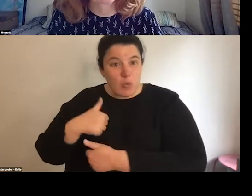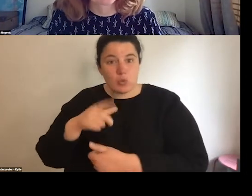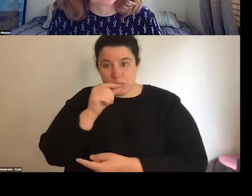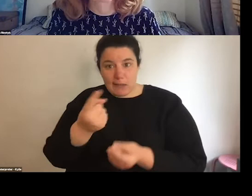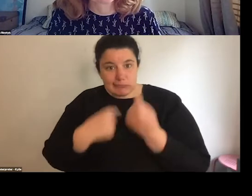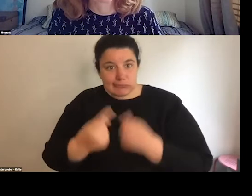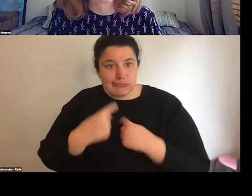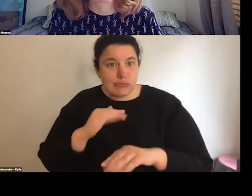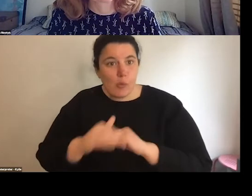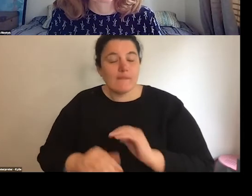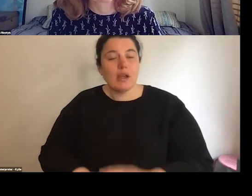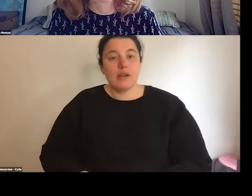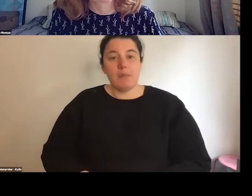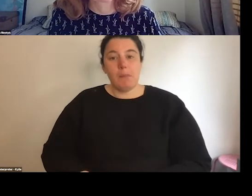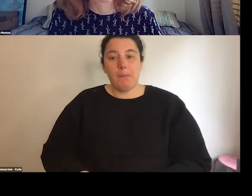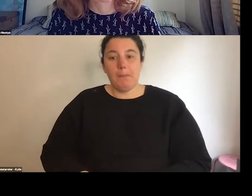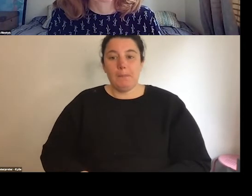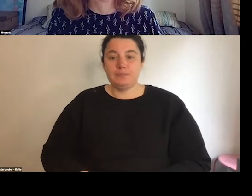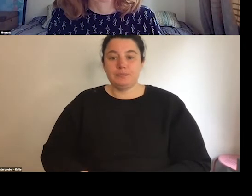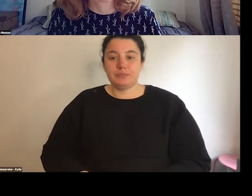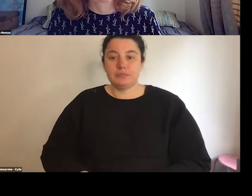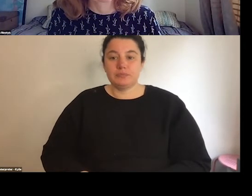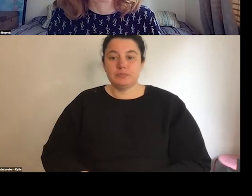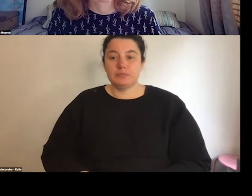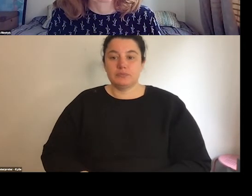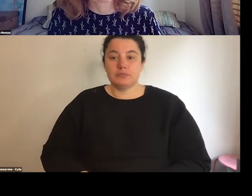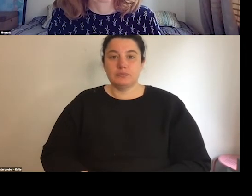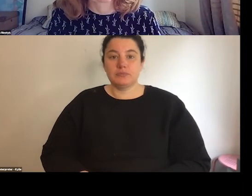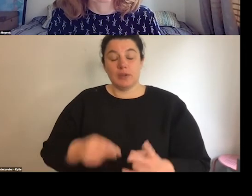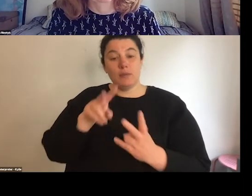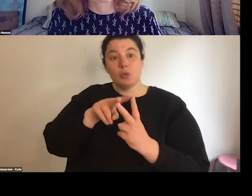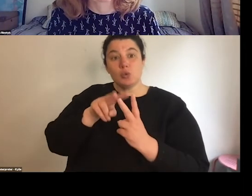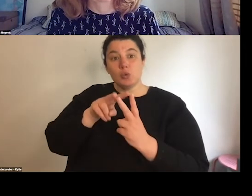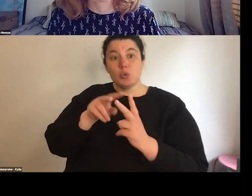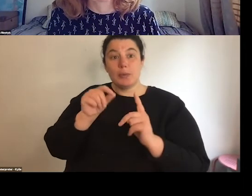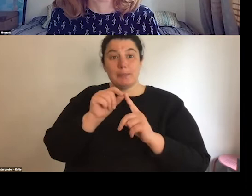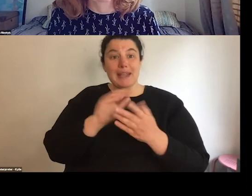Look, again, we currently have two PhD students on our Defence arts program.